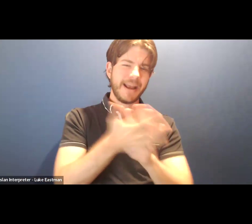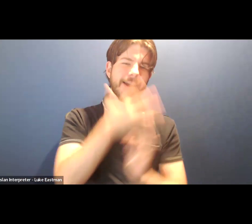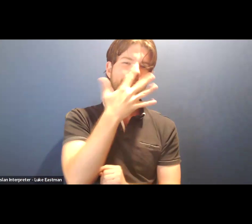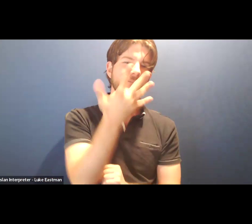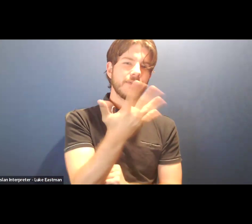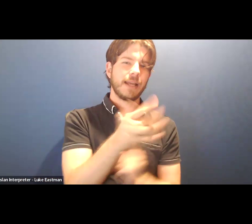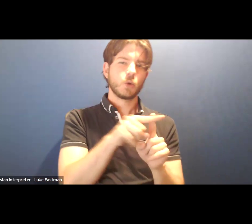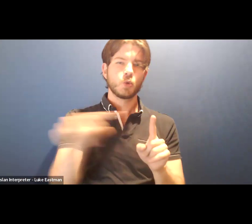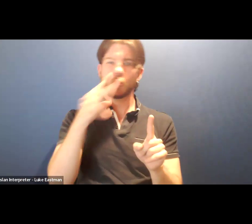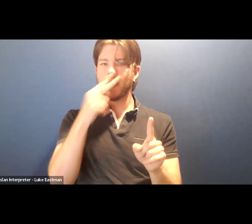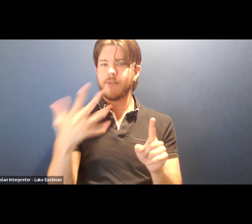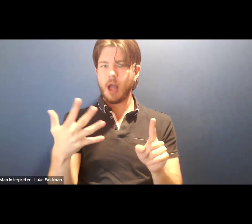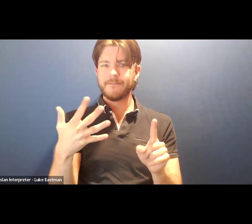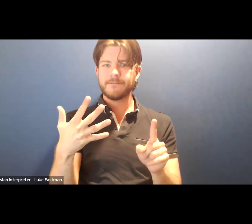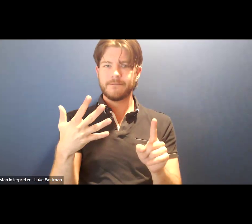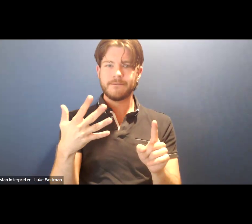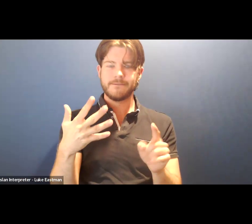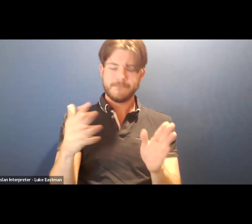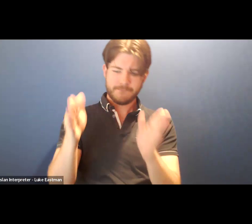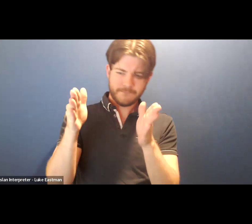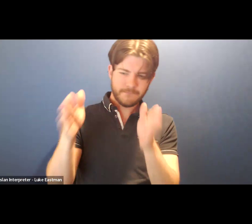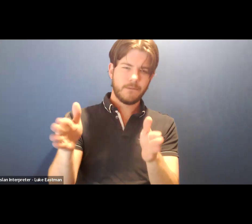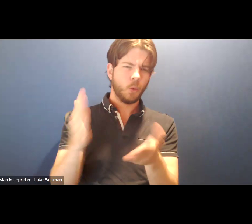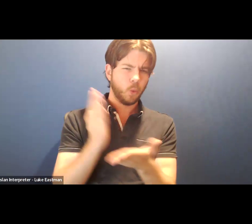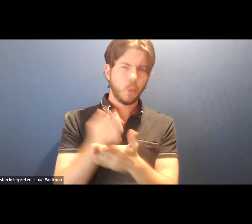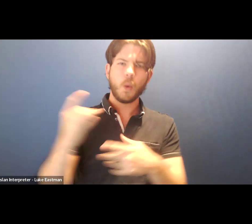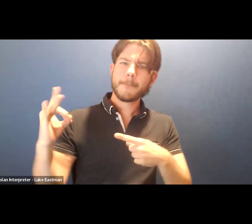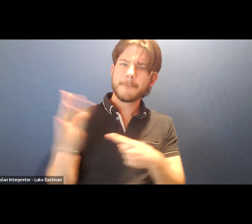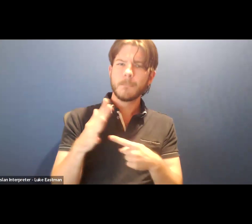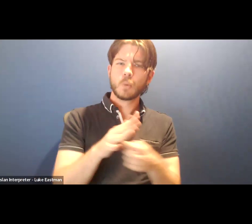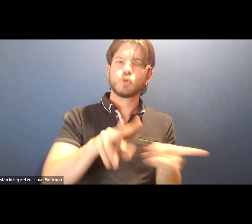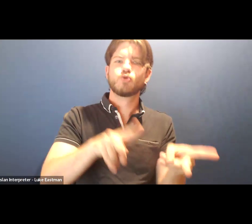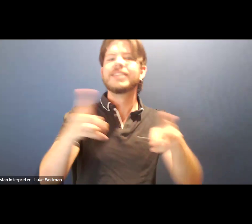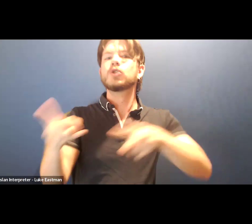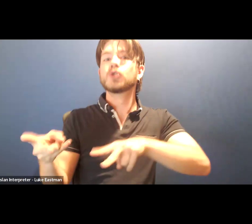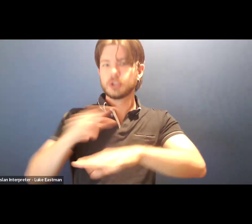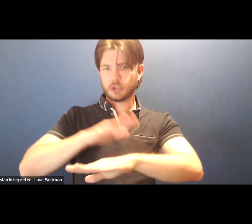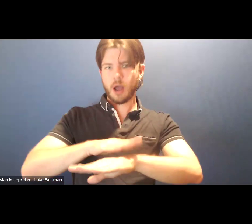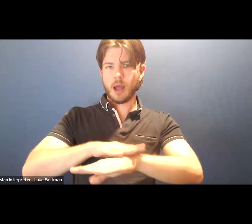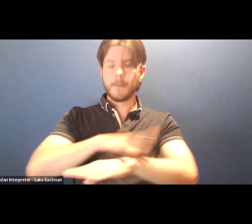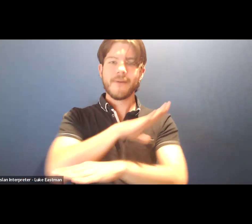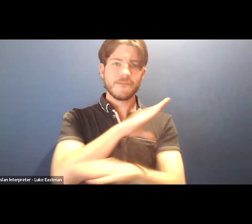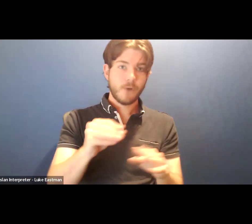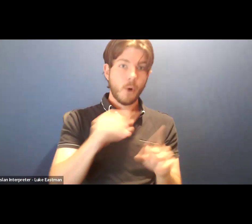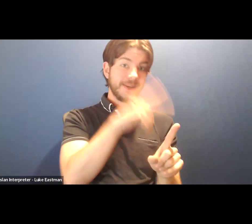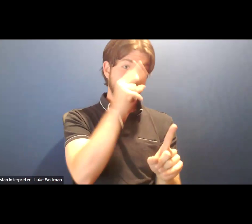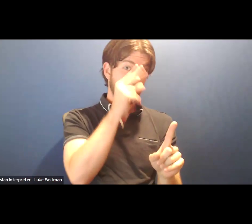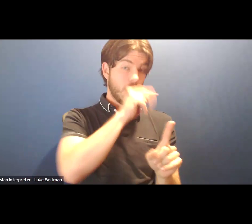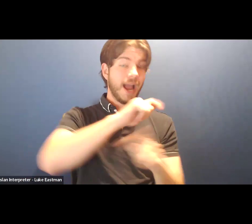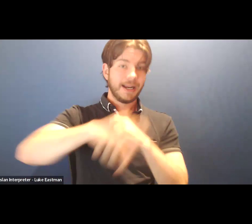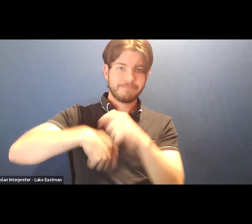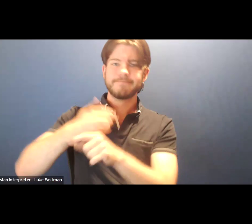25 - that really important transition